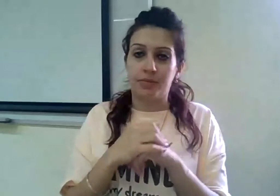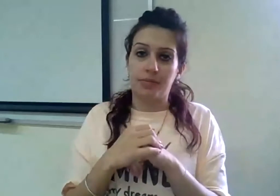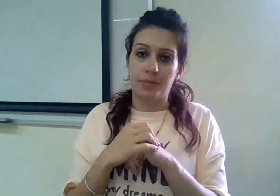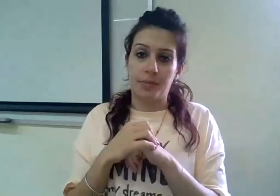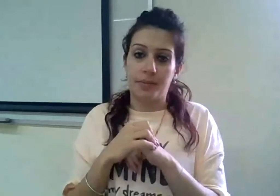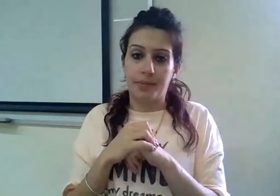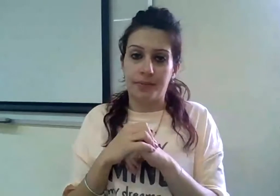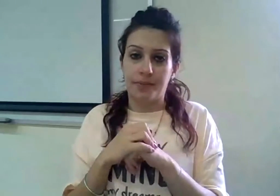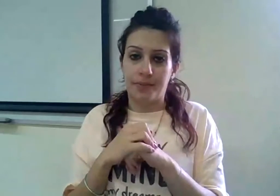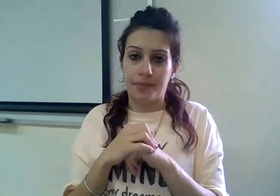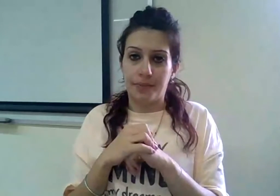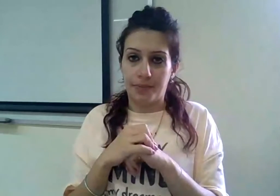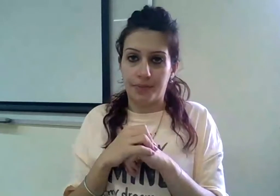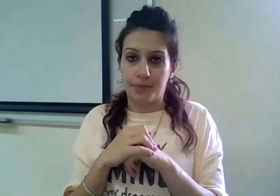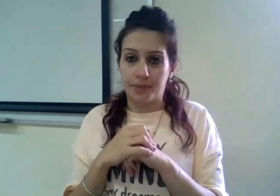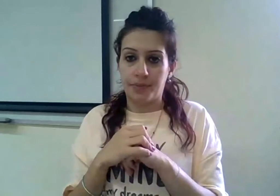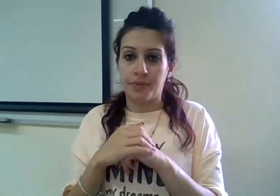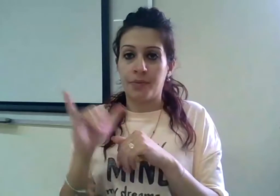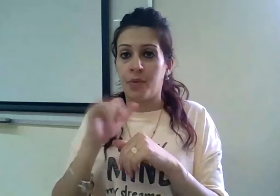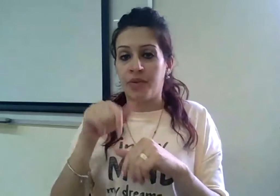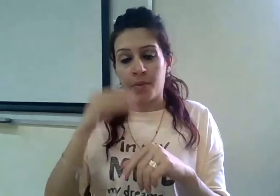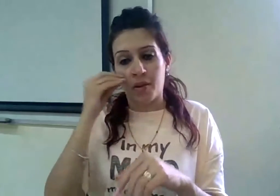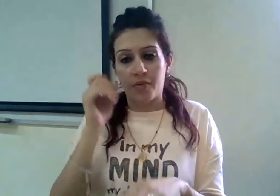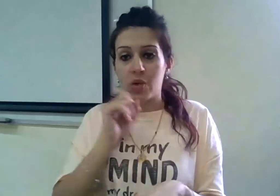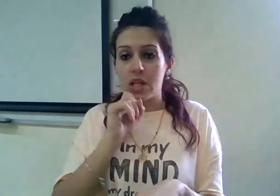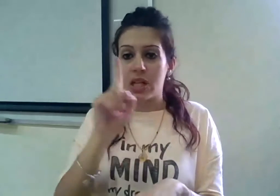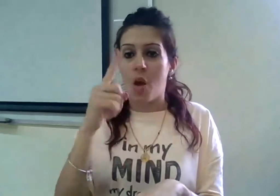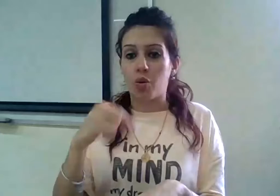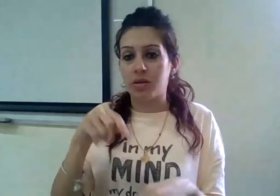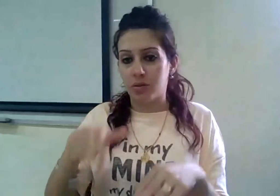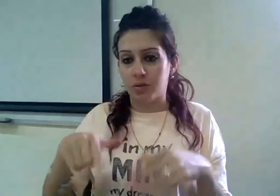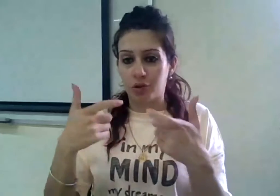one and a half hours now for our webinar. We usually start